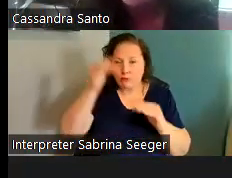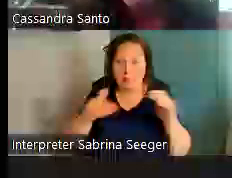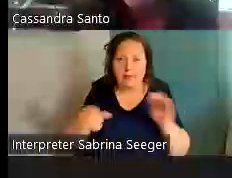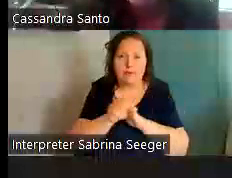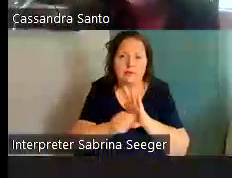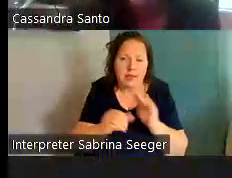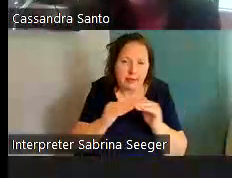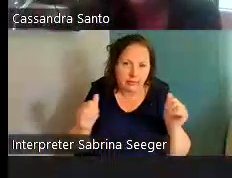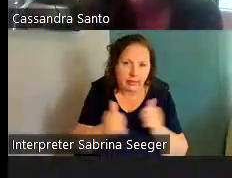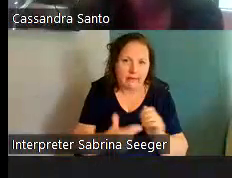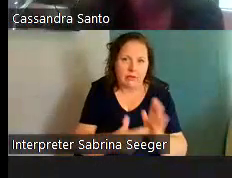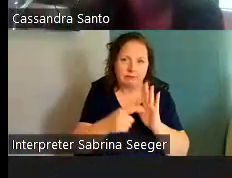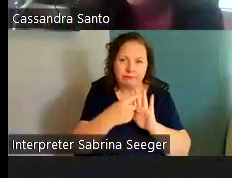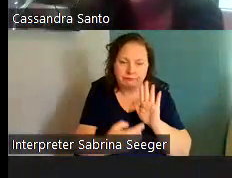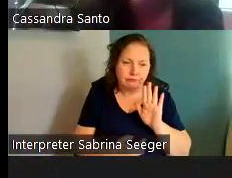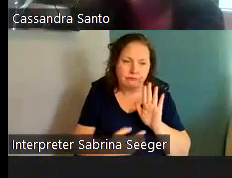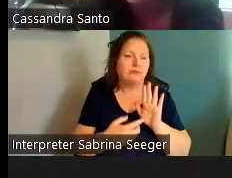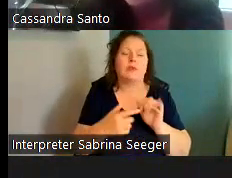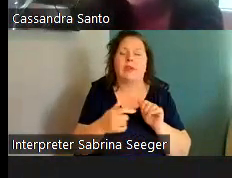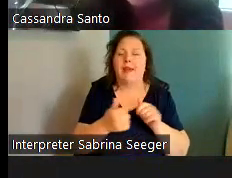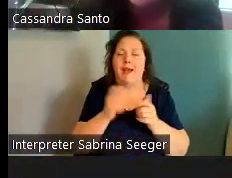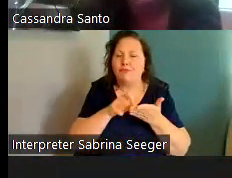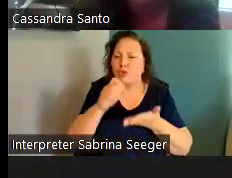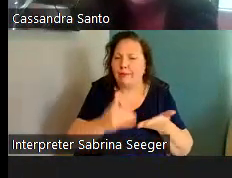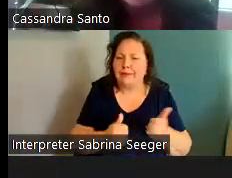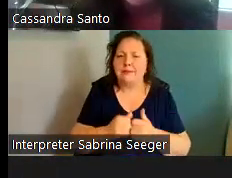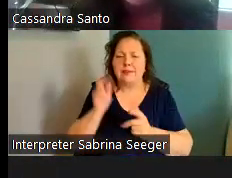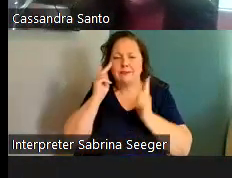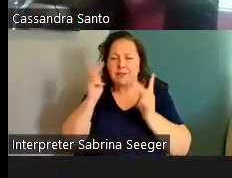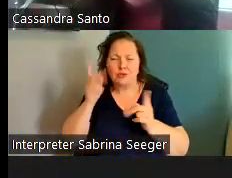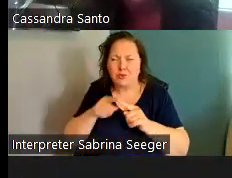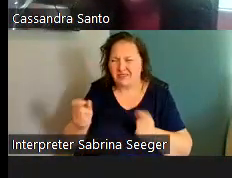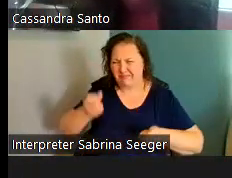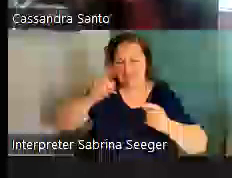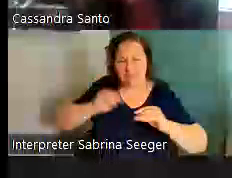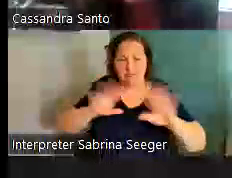related to the process, it's full of checklists, visuals, and tons of resources that can support